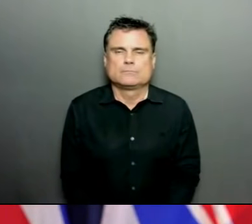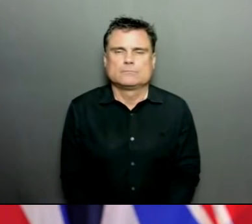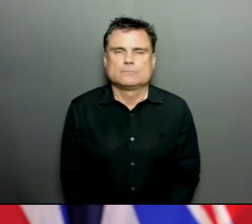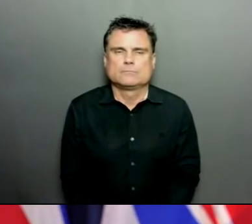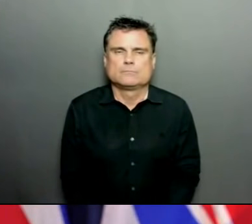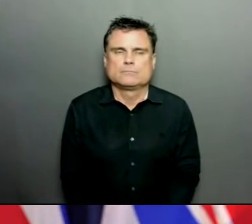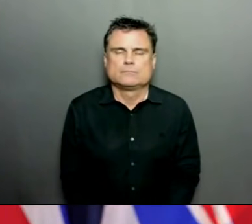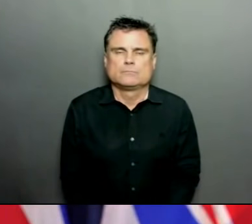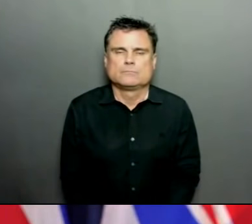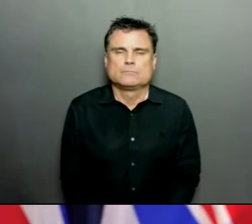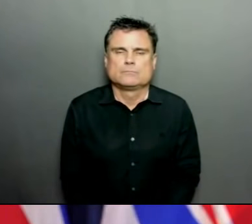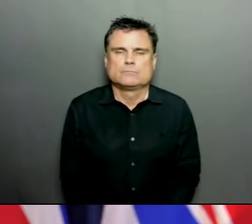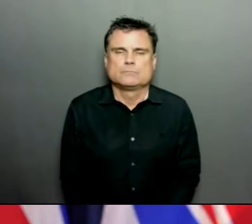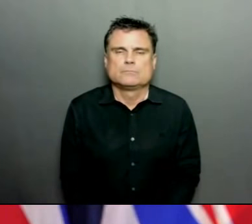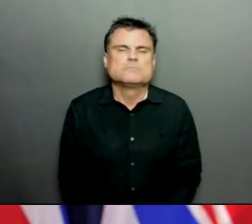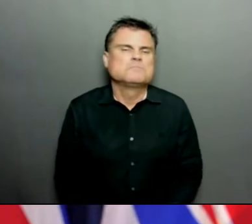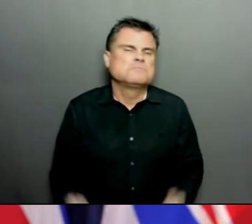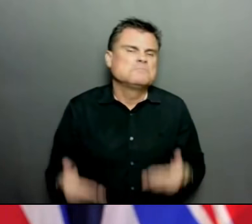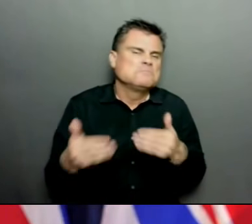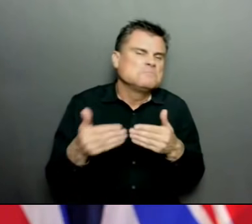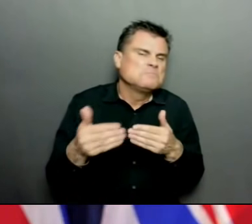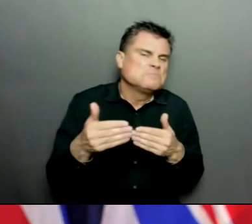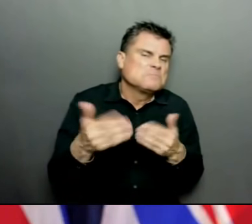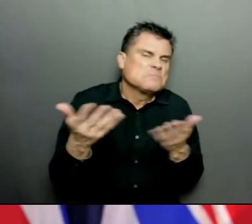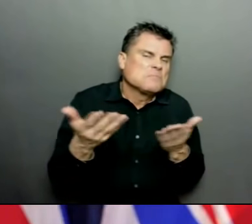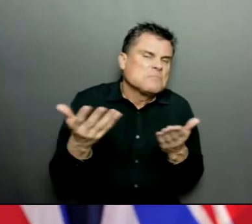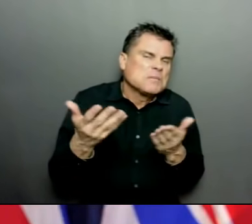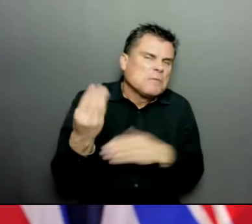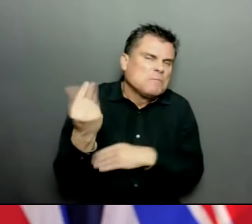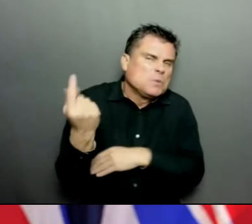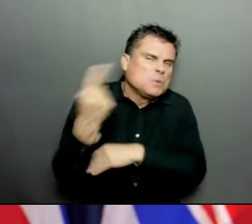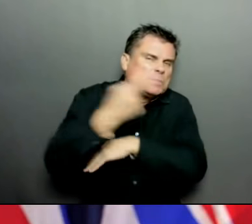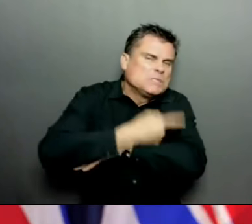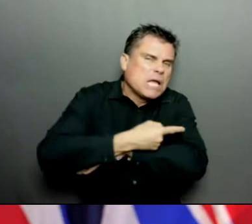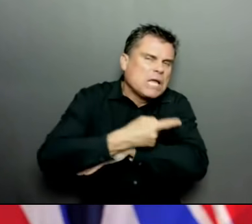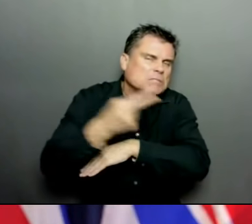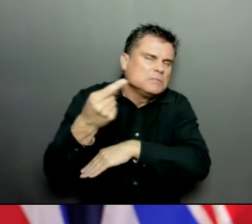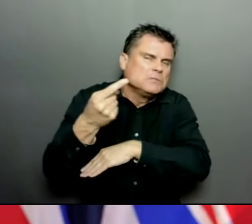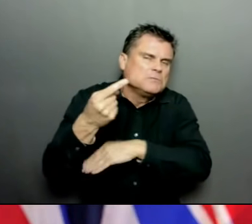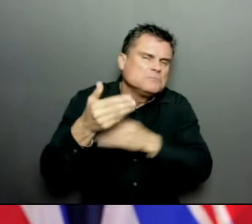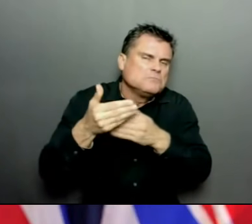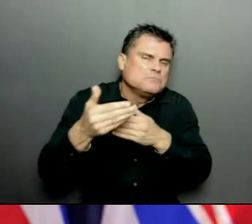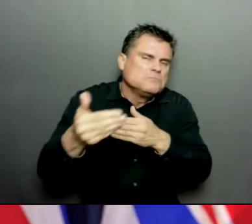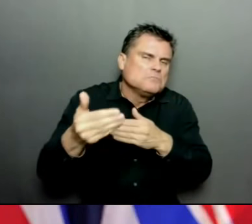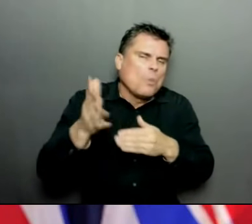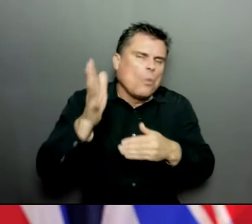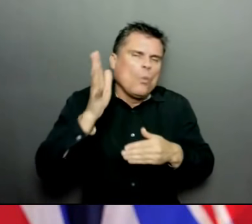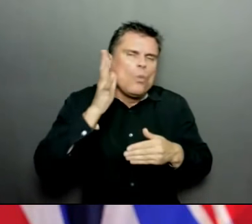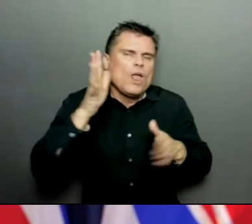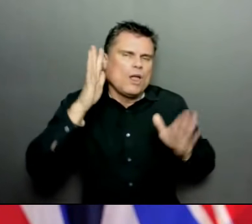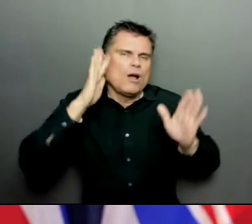and we will make some decisions in the days to come as to whether the plan meets the needs